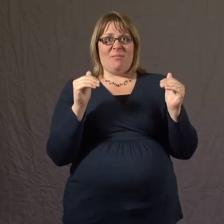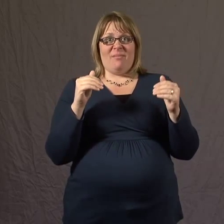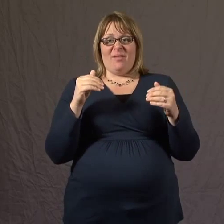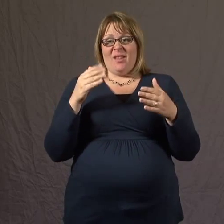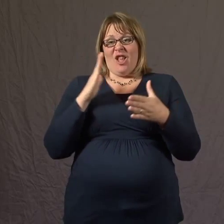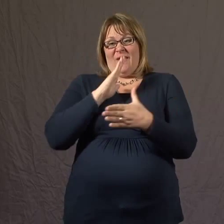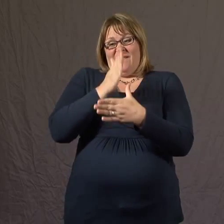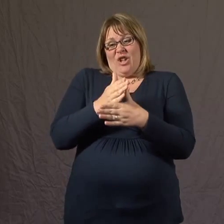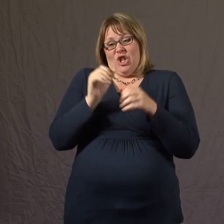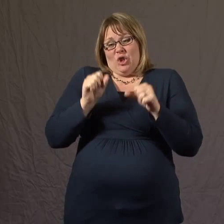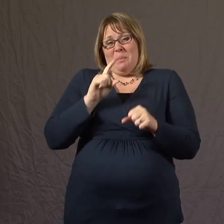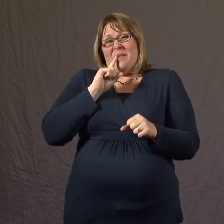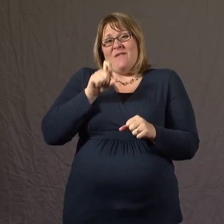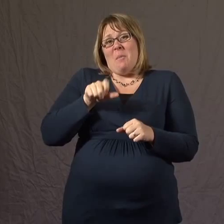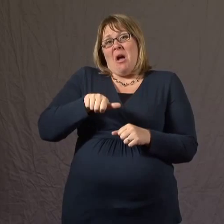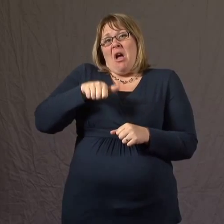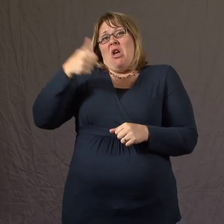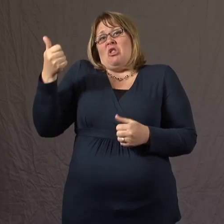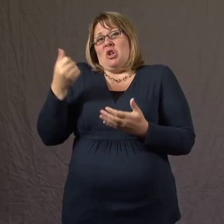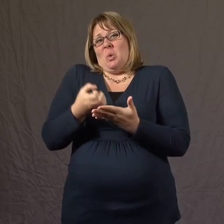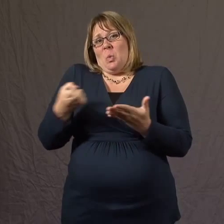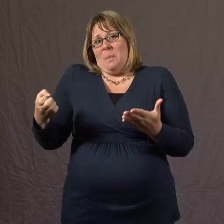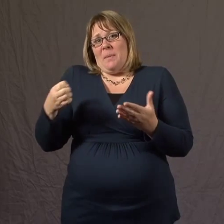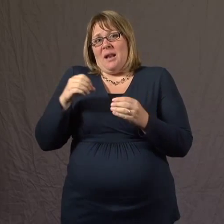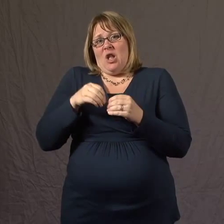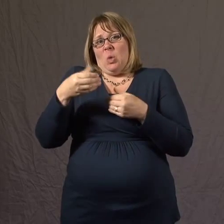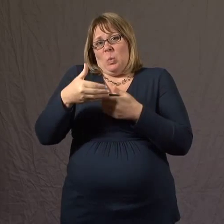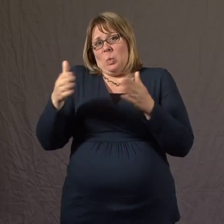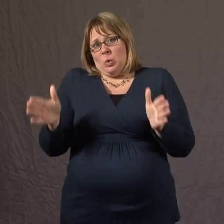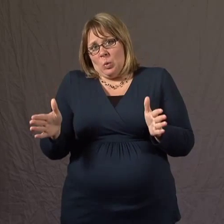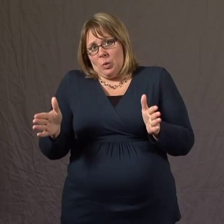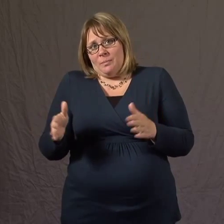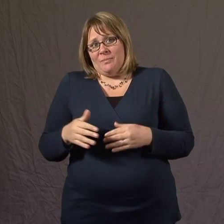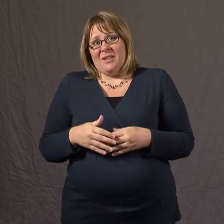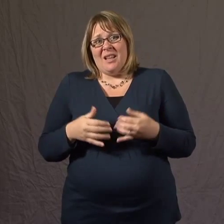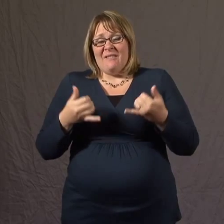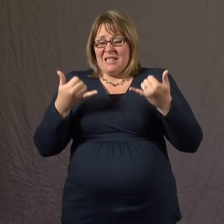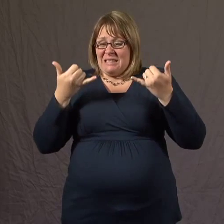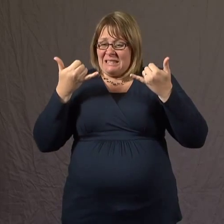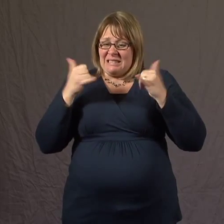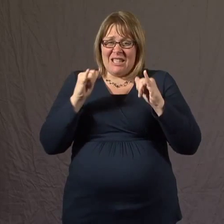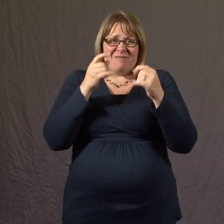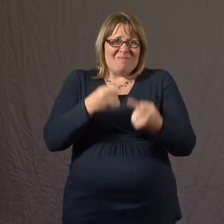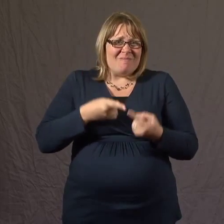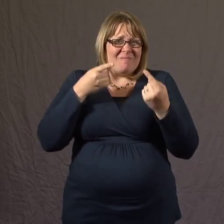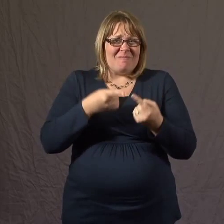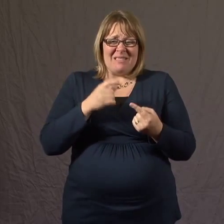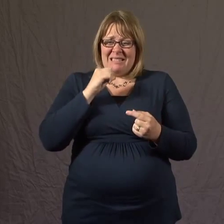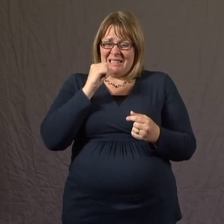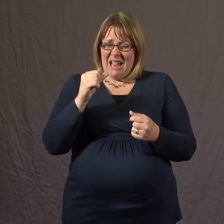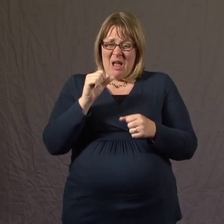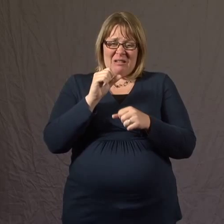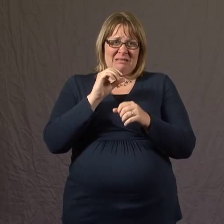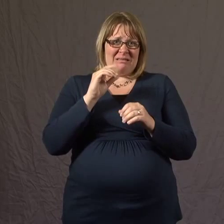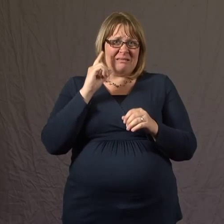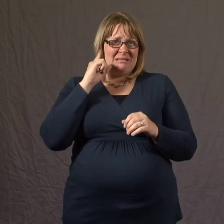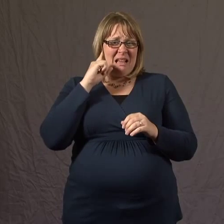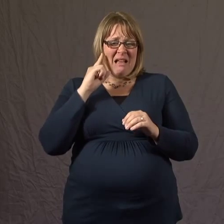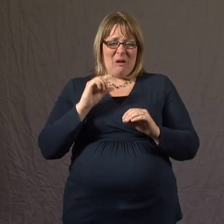FM system. This interference may be from other equipment that is in the room.